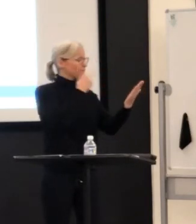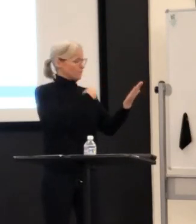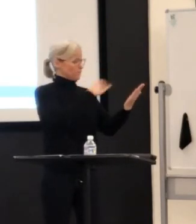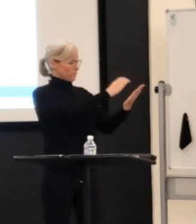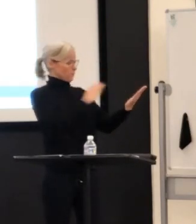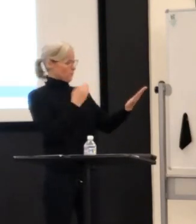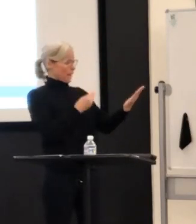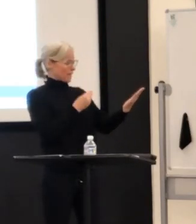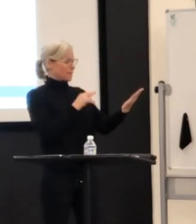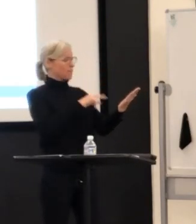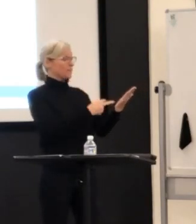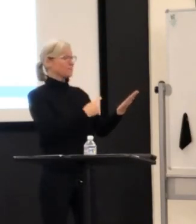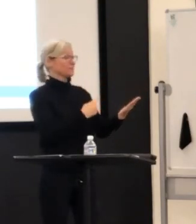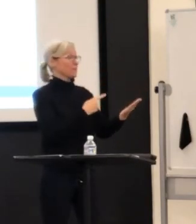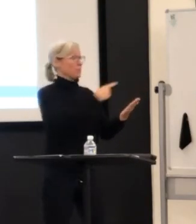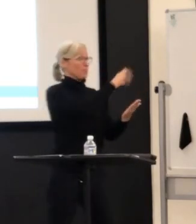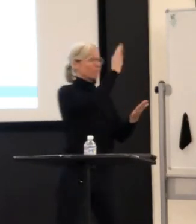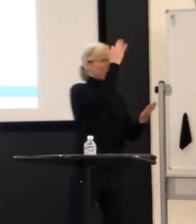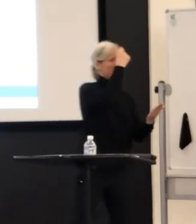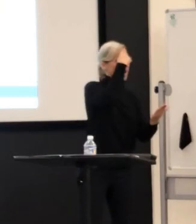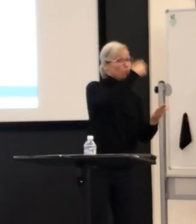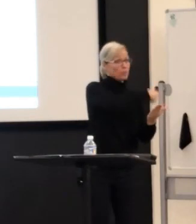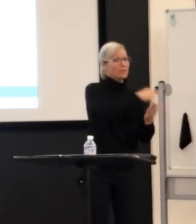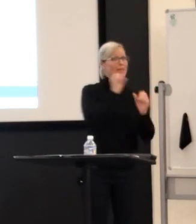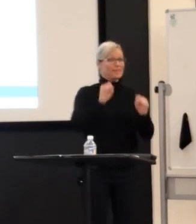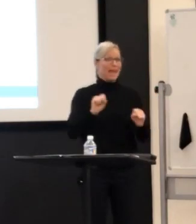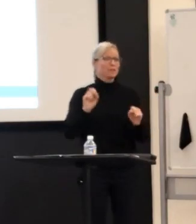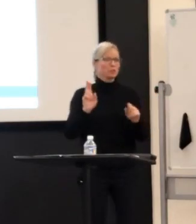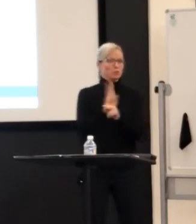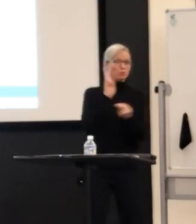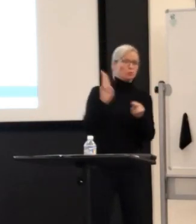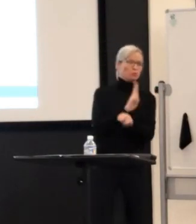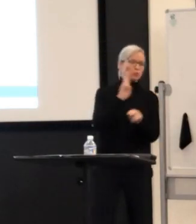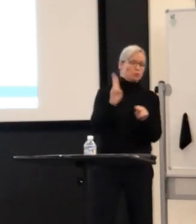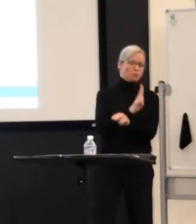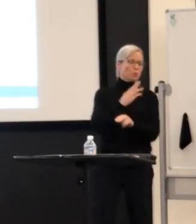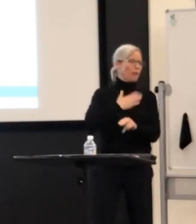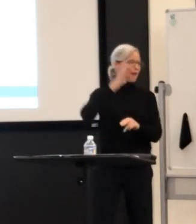Otherwise the patent is yours as in any other case.